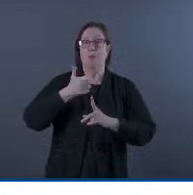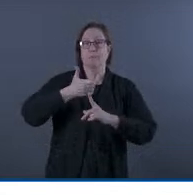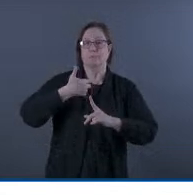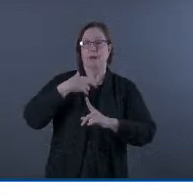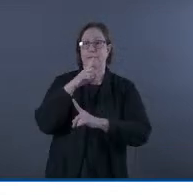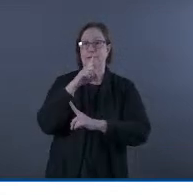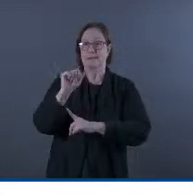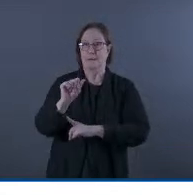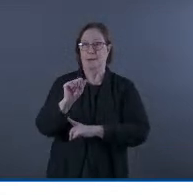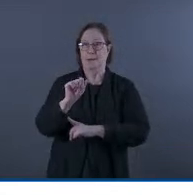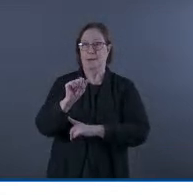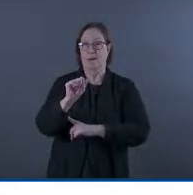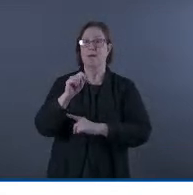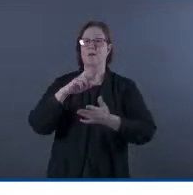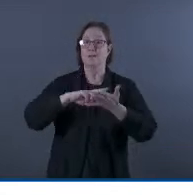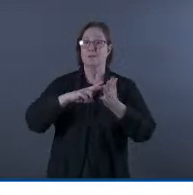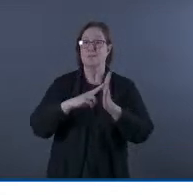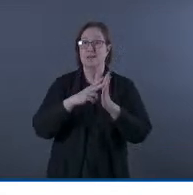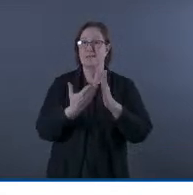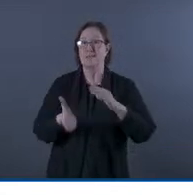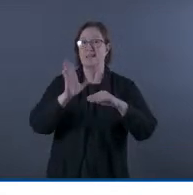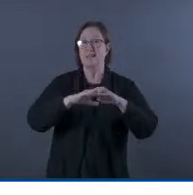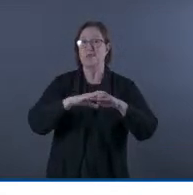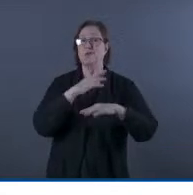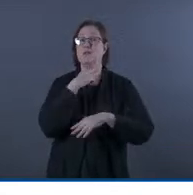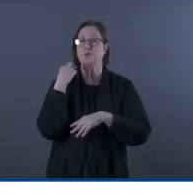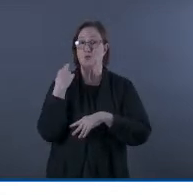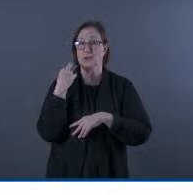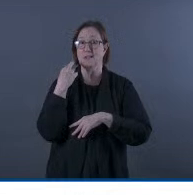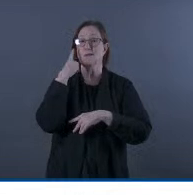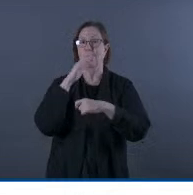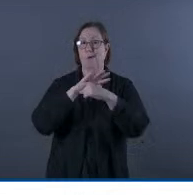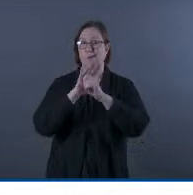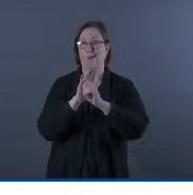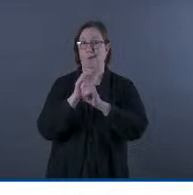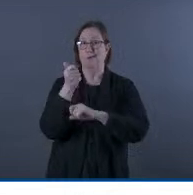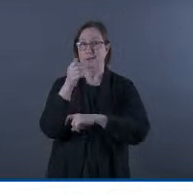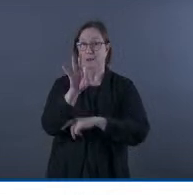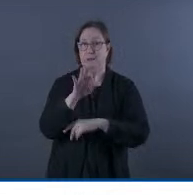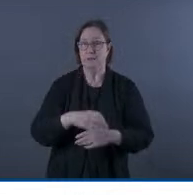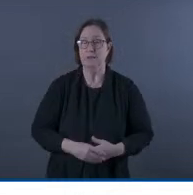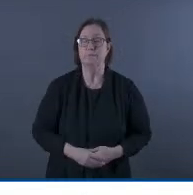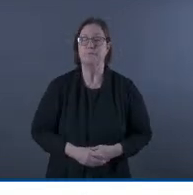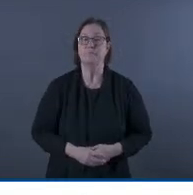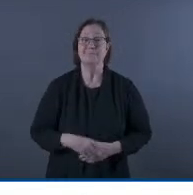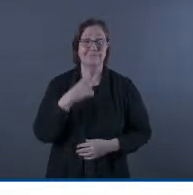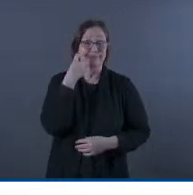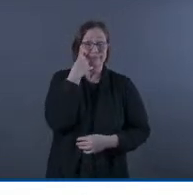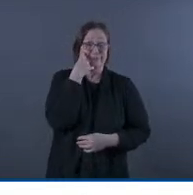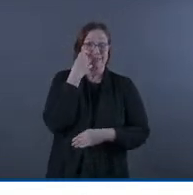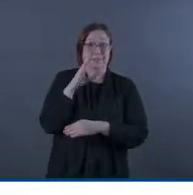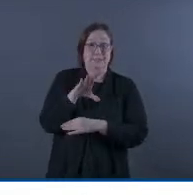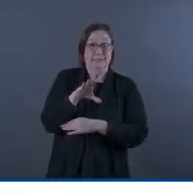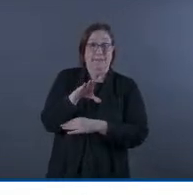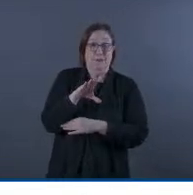of severe illness from COVID-19. We also learned this afternoon that the next advancement